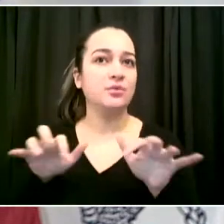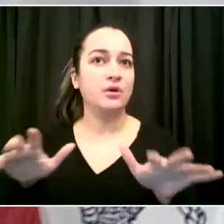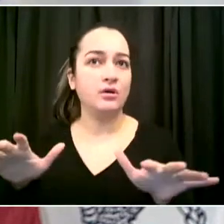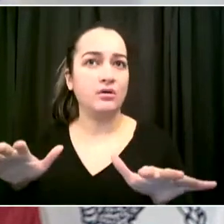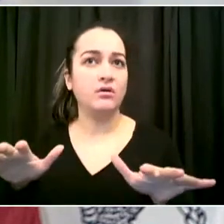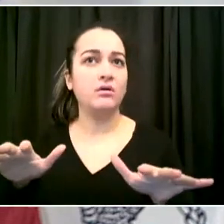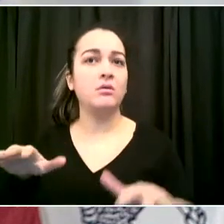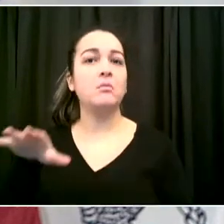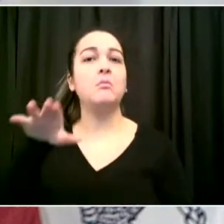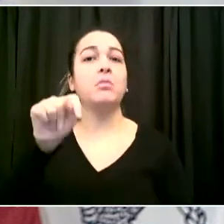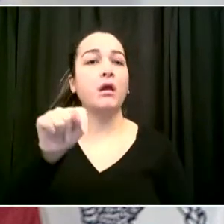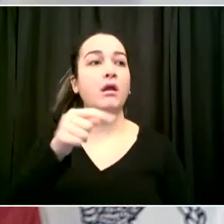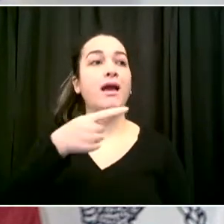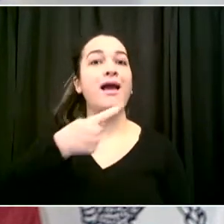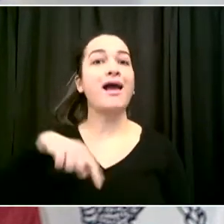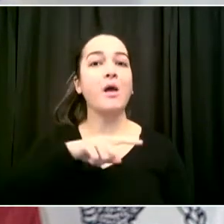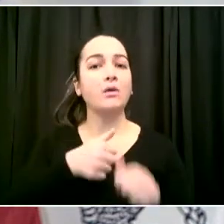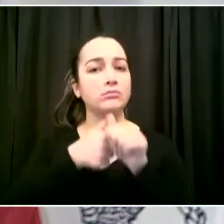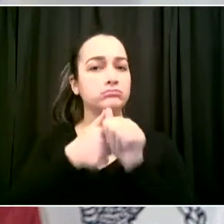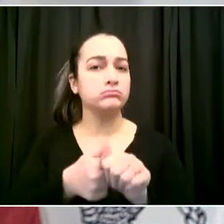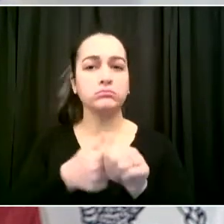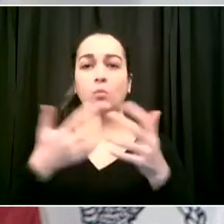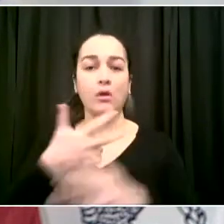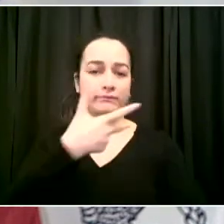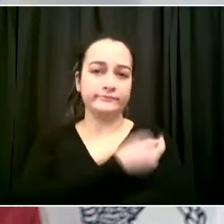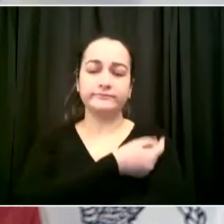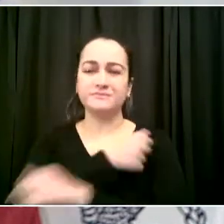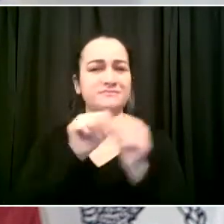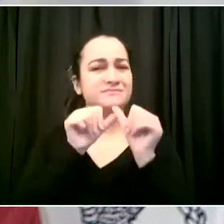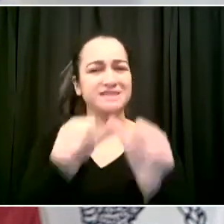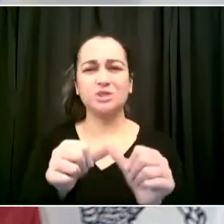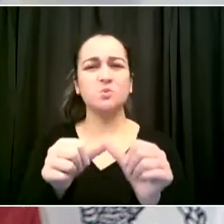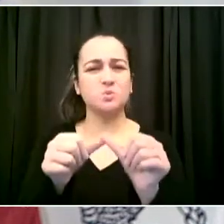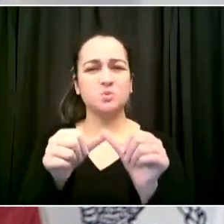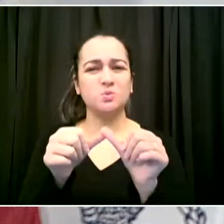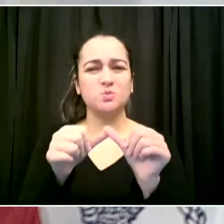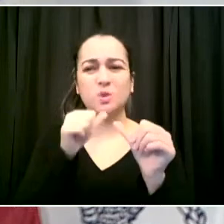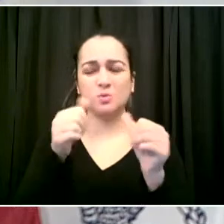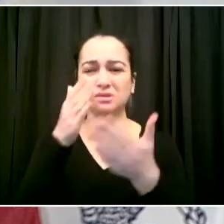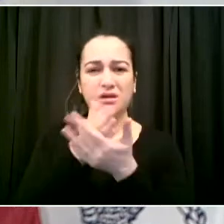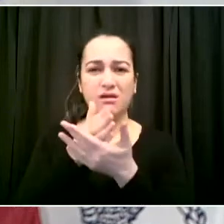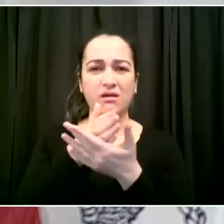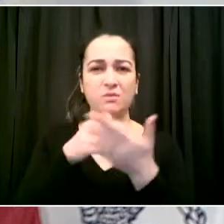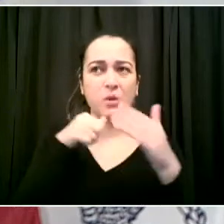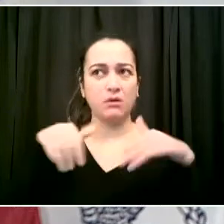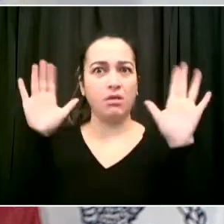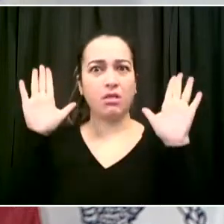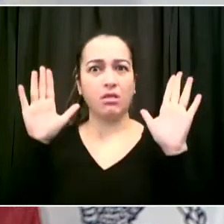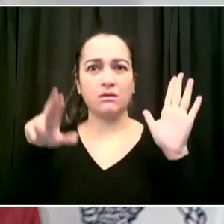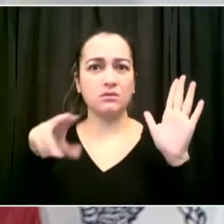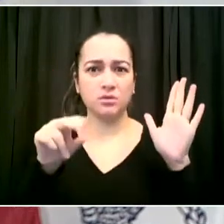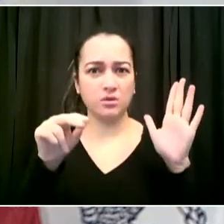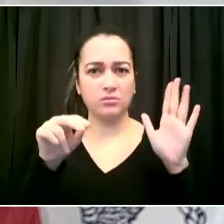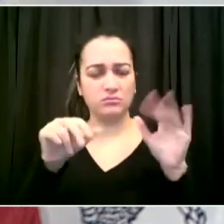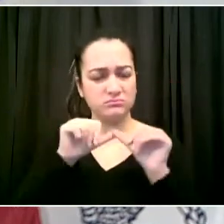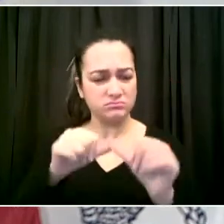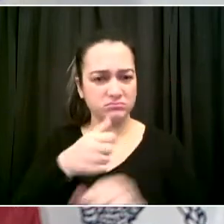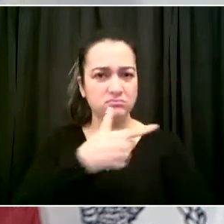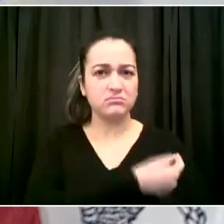HAS BEEN EVEN WHERE THERE HAS BEEN SOME ROPOOF OF BEING MORE TRANSMISSSSBILE FOR EXAMPLE, IT IS NOT CHANGED THE REALITY OR THE IMPACT OF